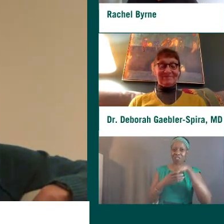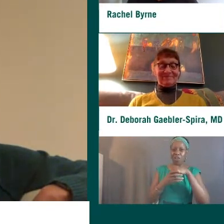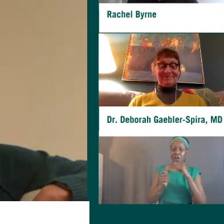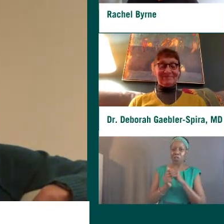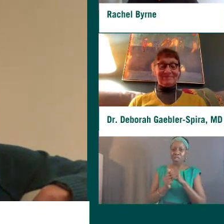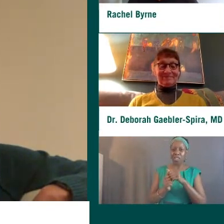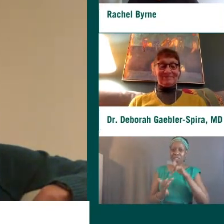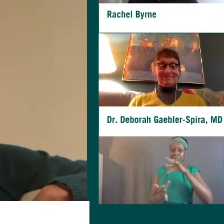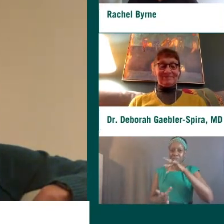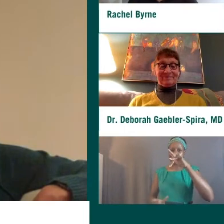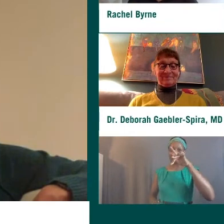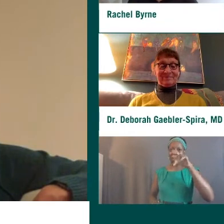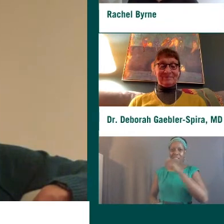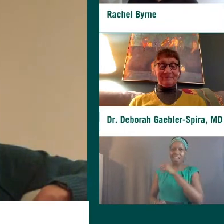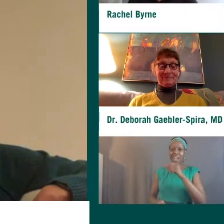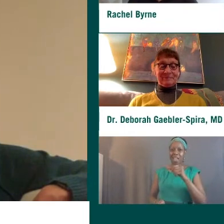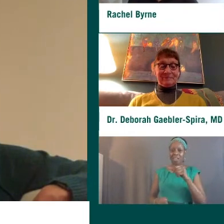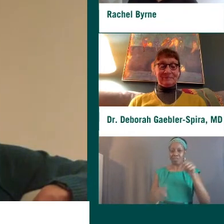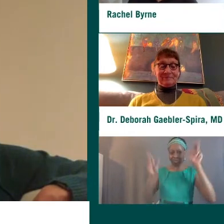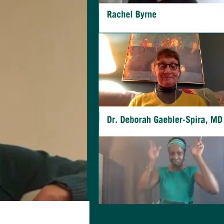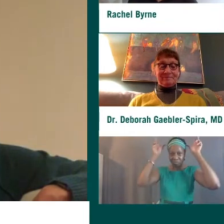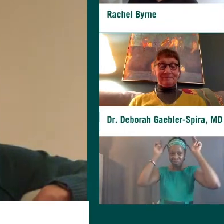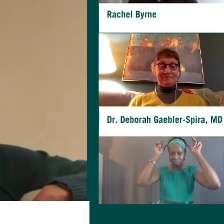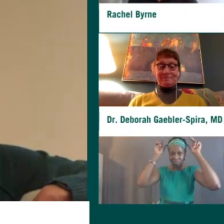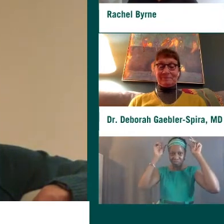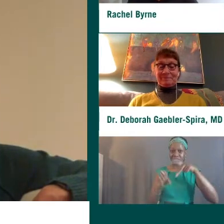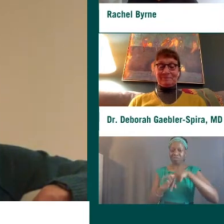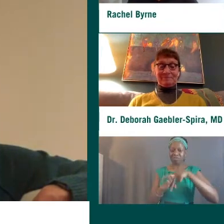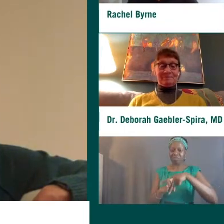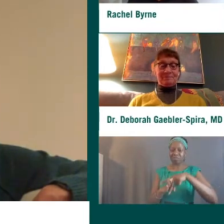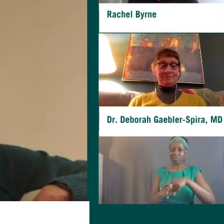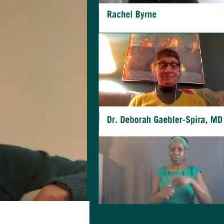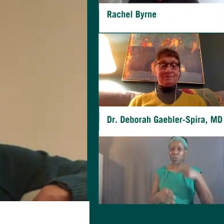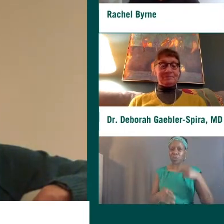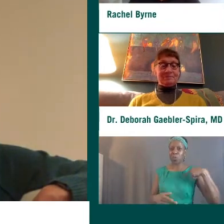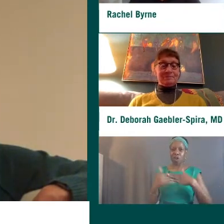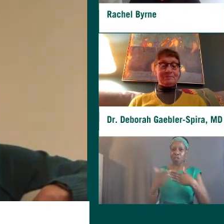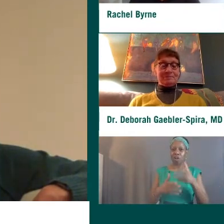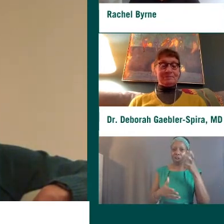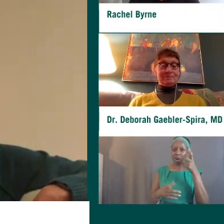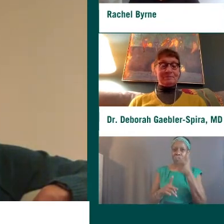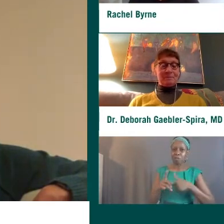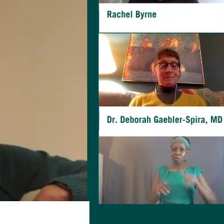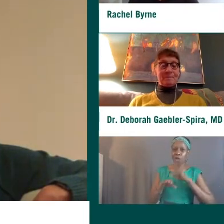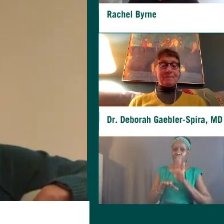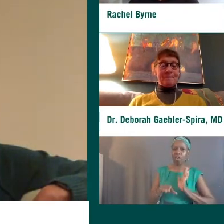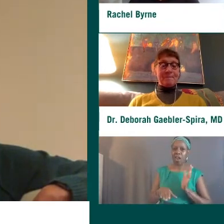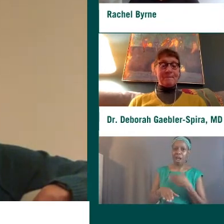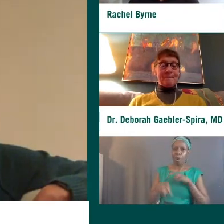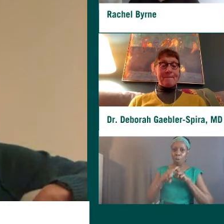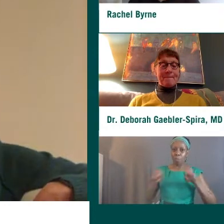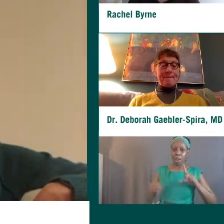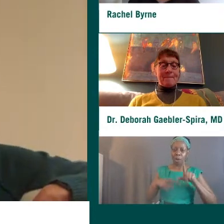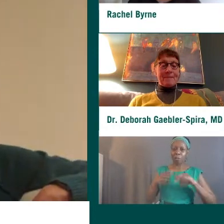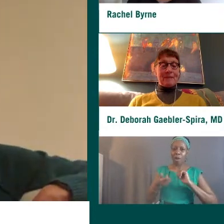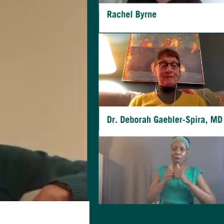just how important some of these recreational . Can you dive into a little bit deeper? How did you get involved in ballet?